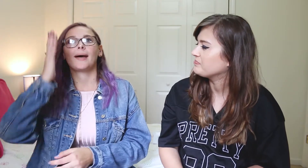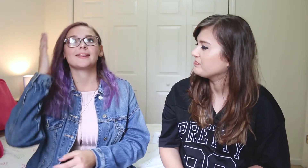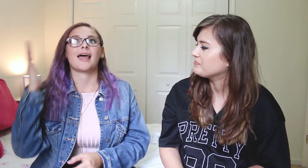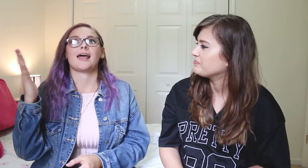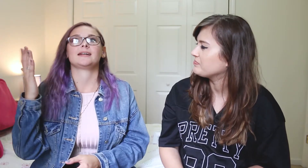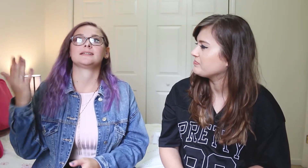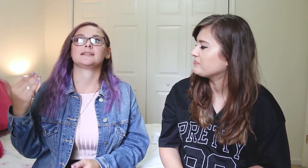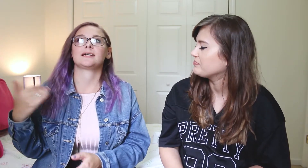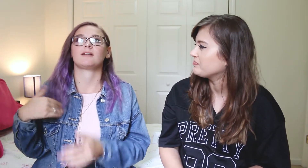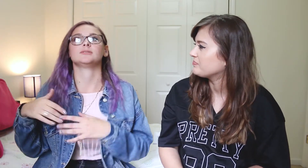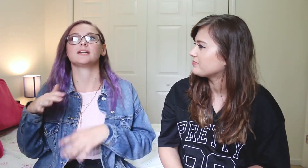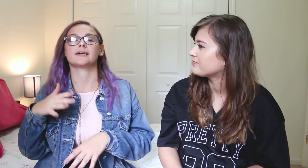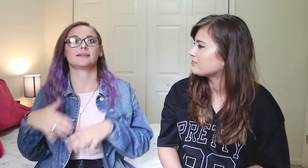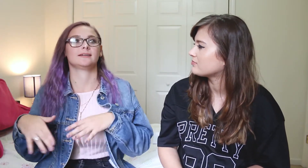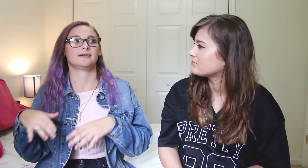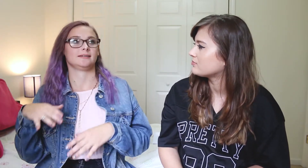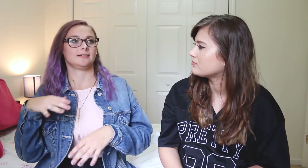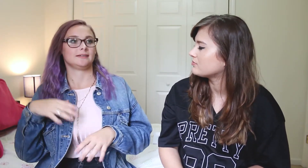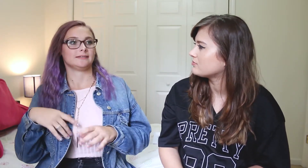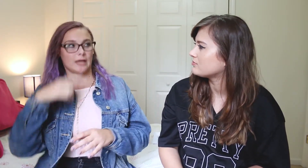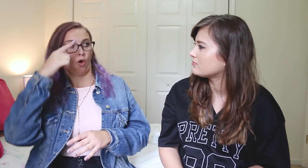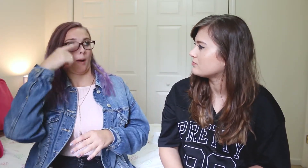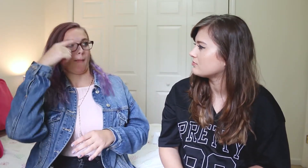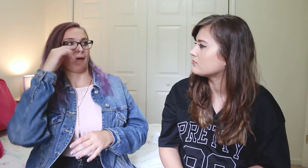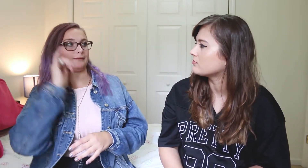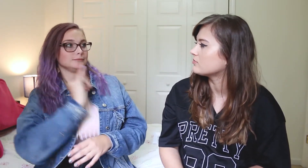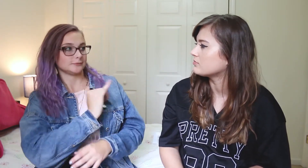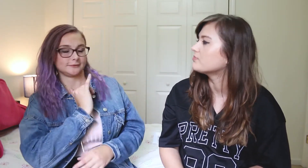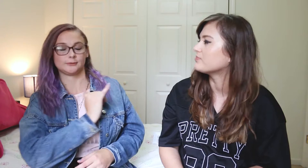But back then I was pretty hearing-minded too.